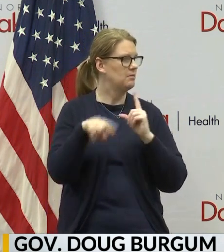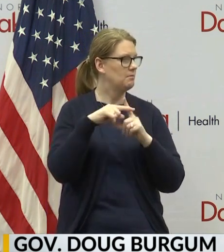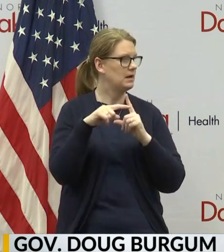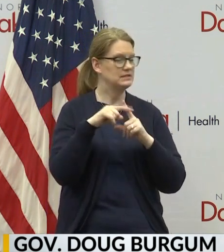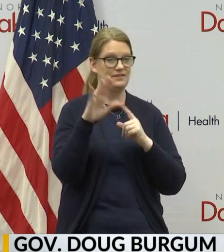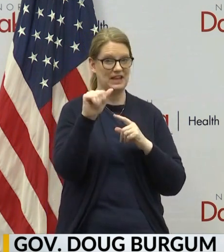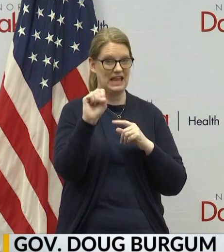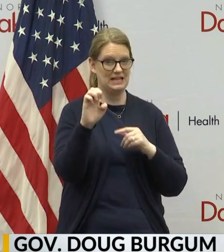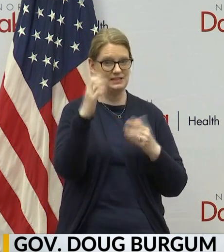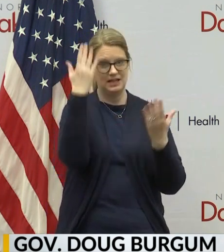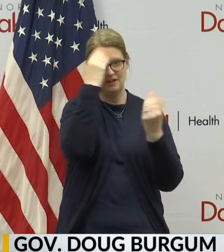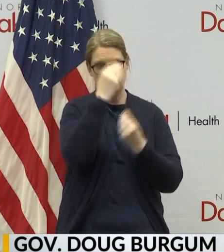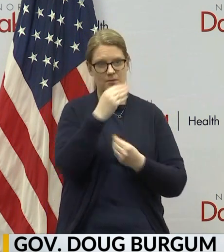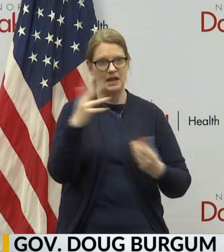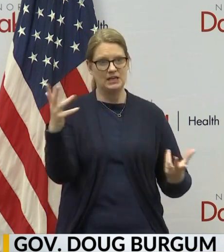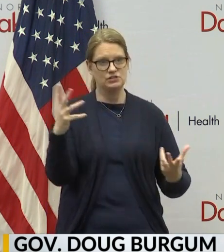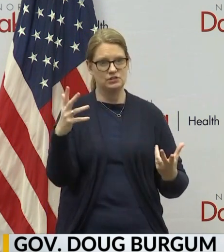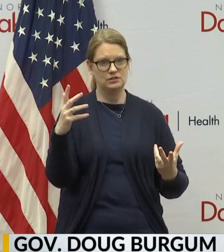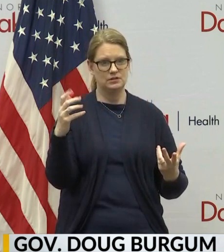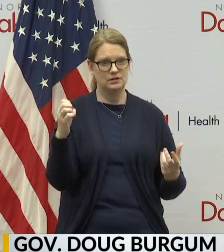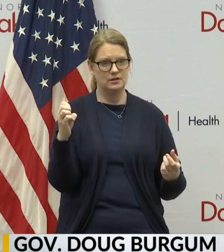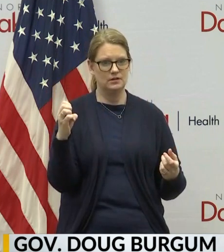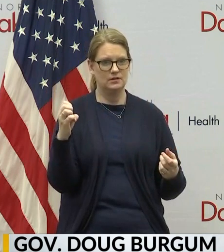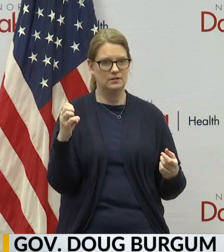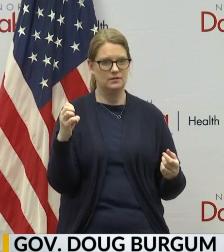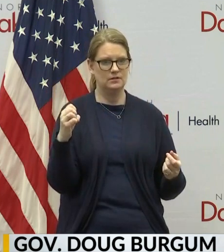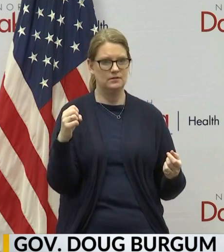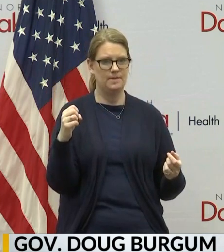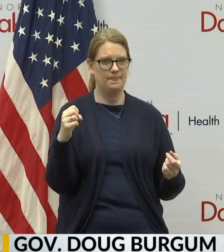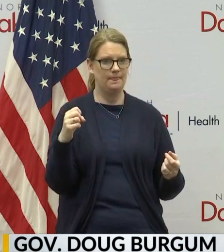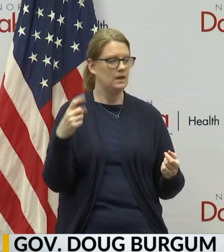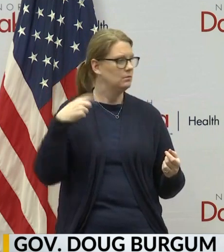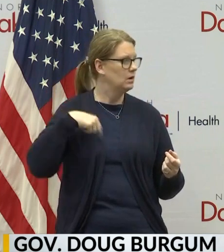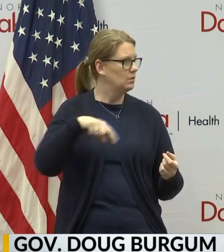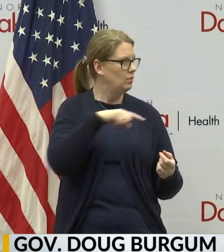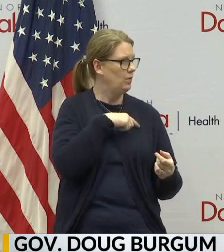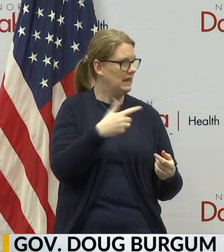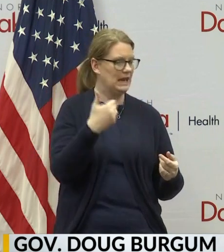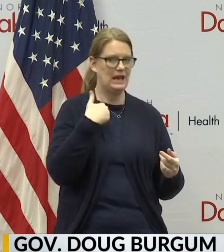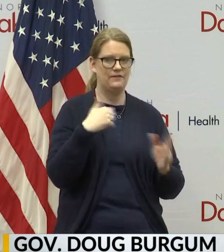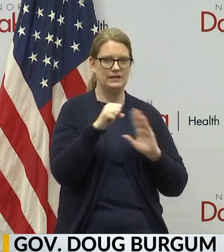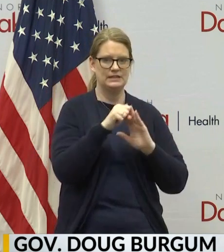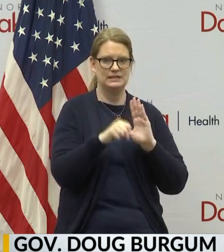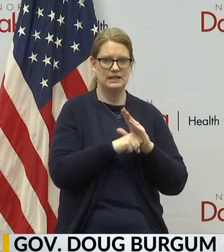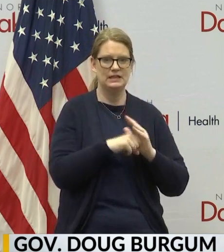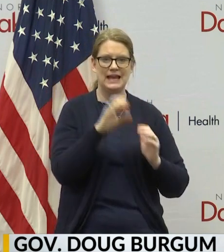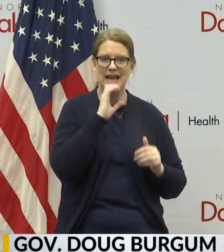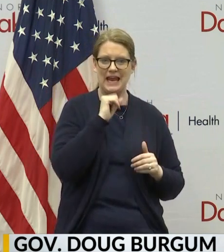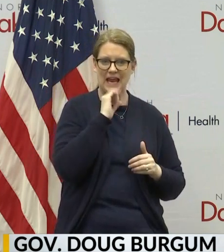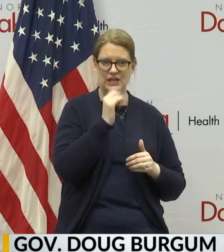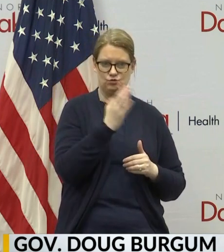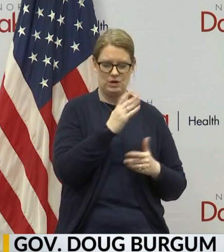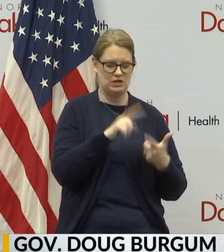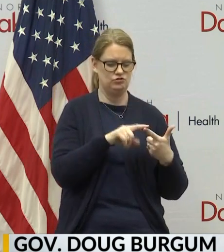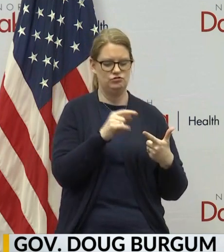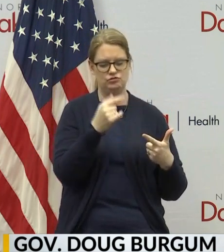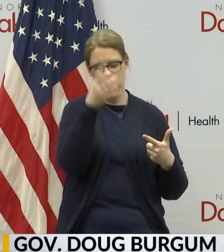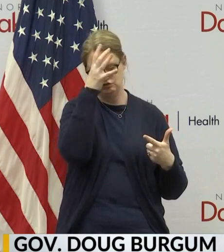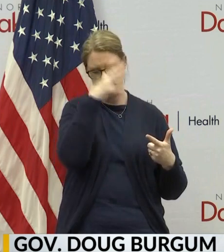BEEN ANY CASES IDENTIFIED IN NURSING HOMES AND IF SO, WHERE? AS PART OF THE POSITIVE CASE INFORMATION THAT WE HAVE